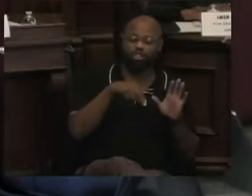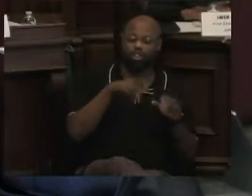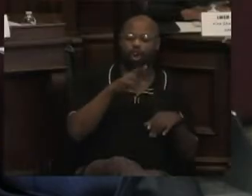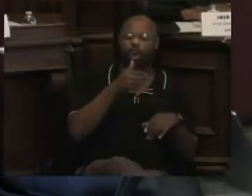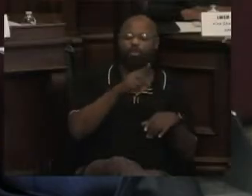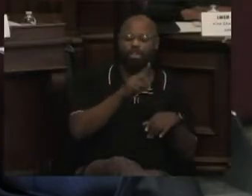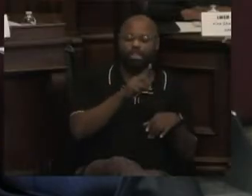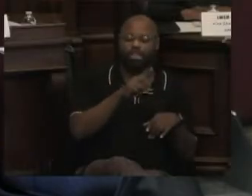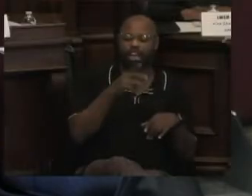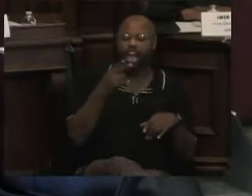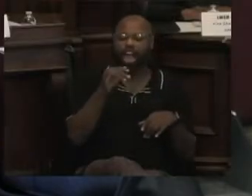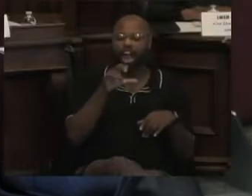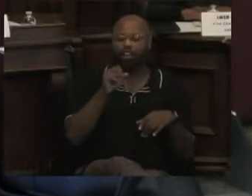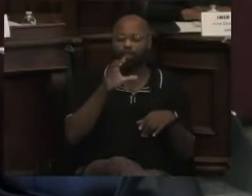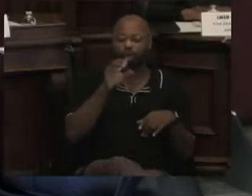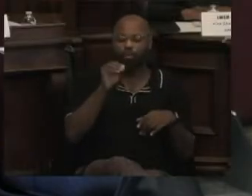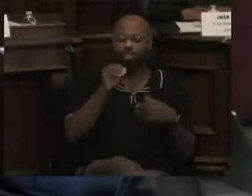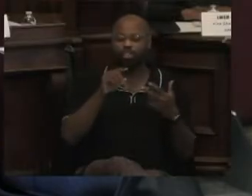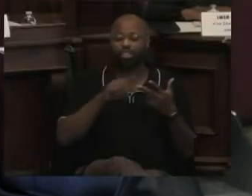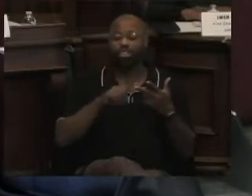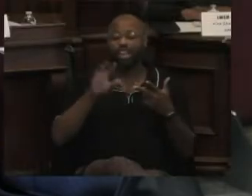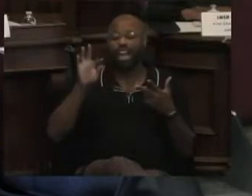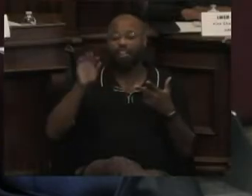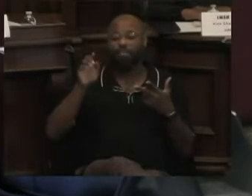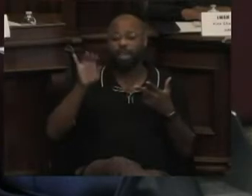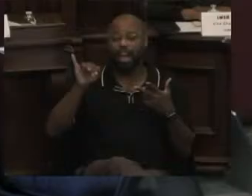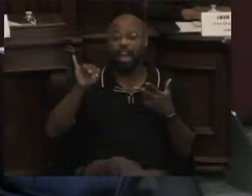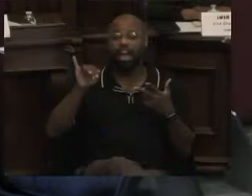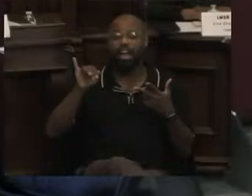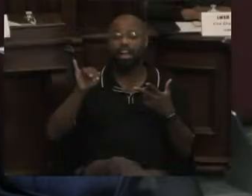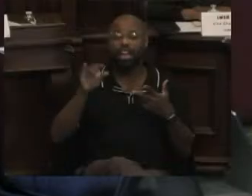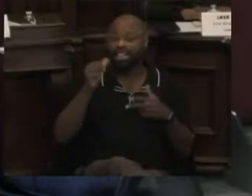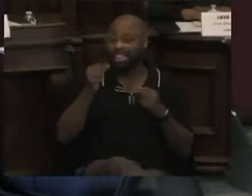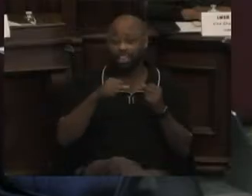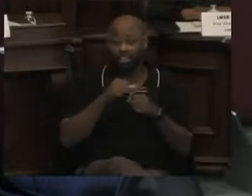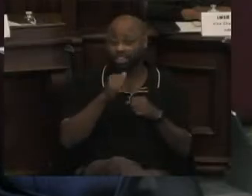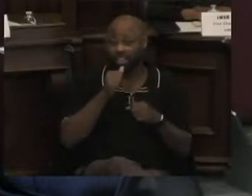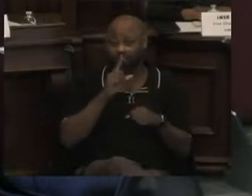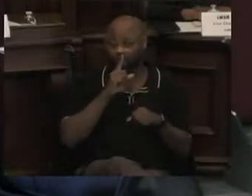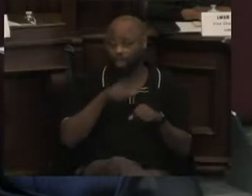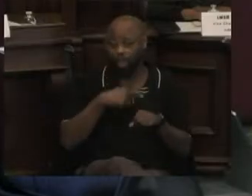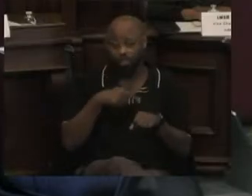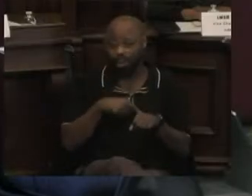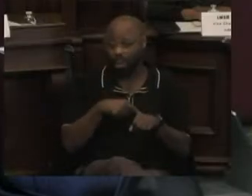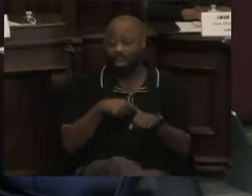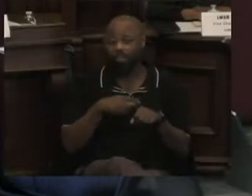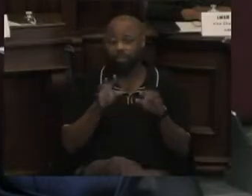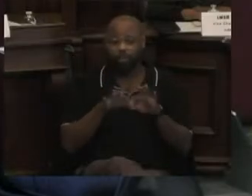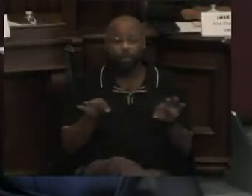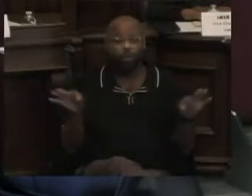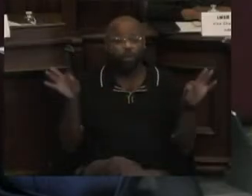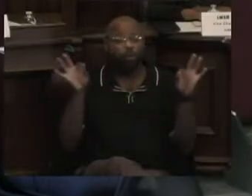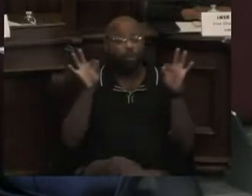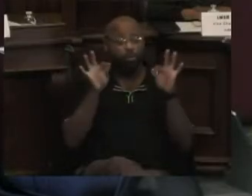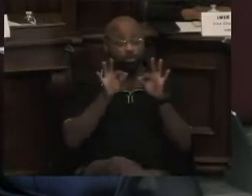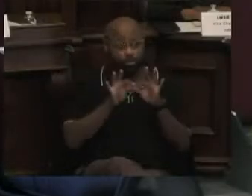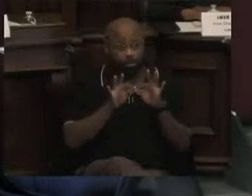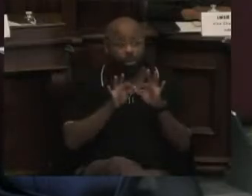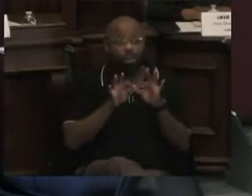clandestine agreement between the city of Rochester or the RPD, the Harris Corporation,